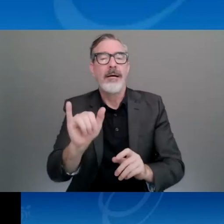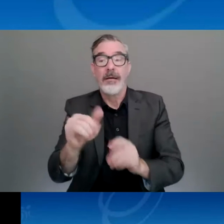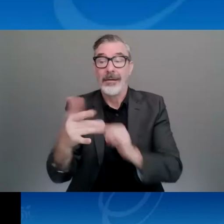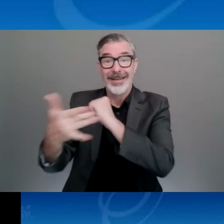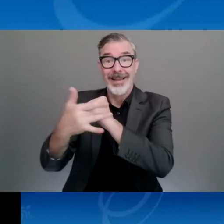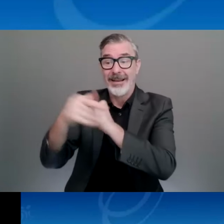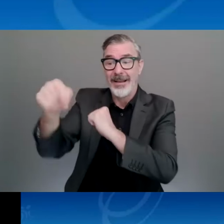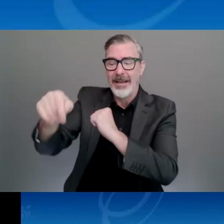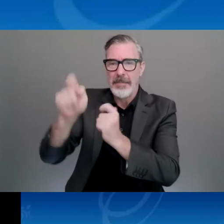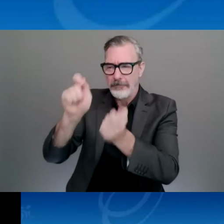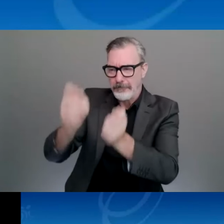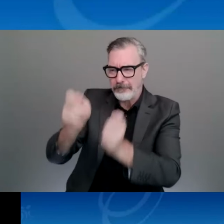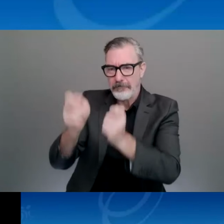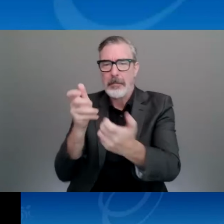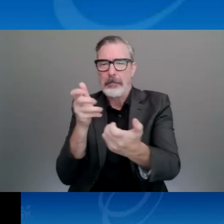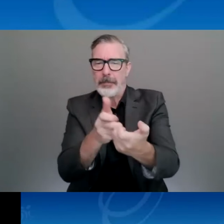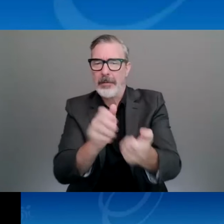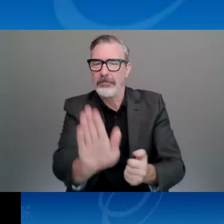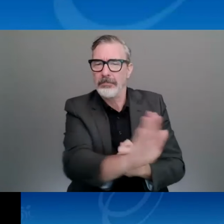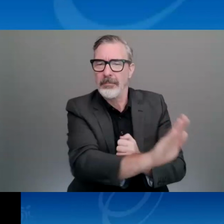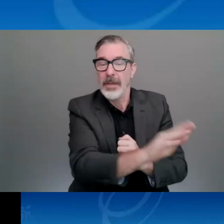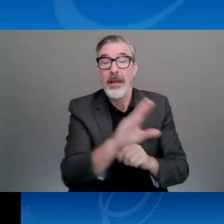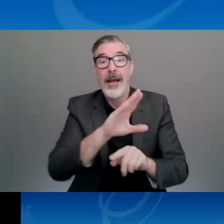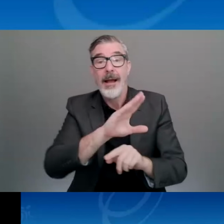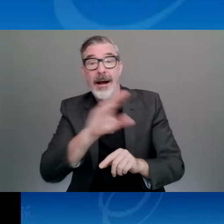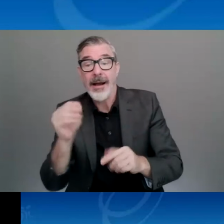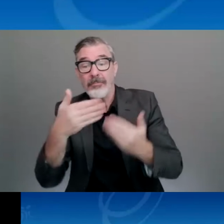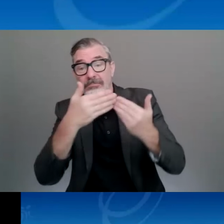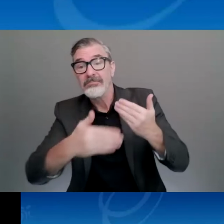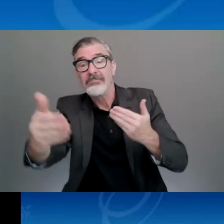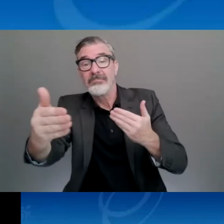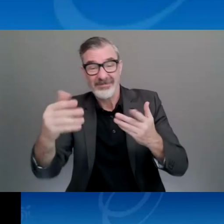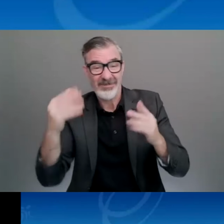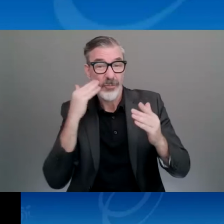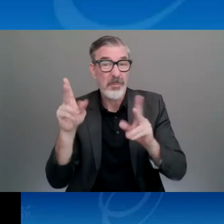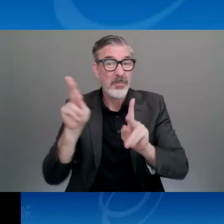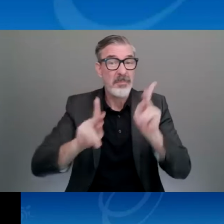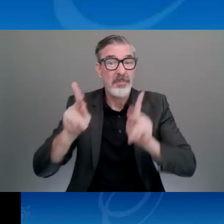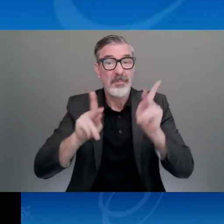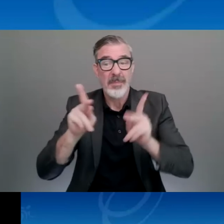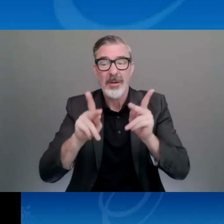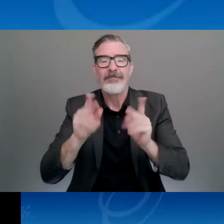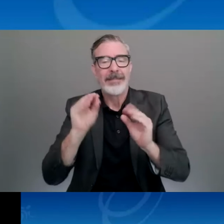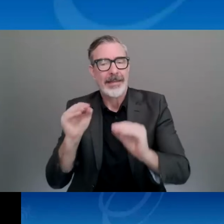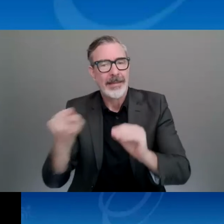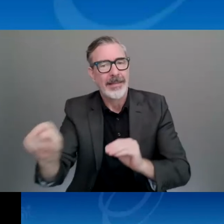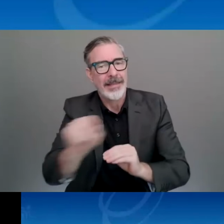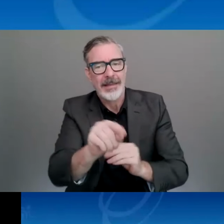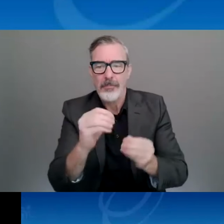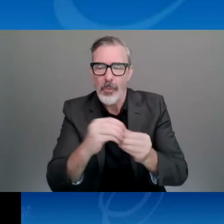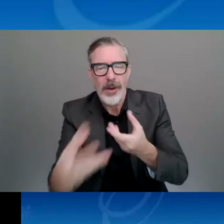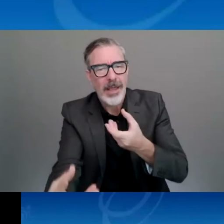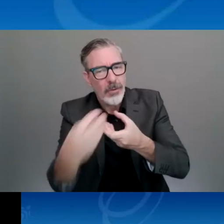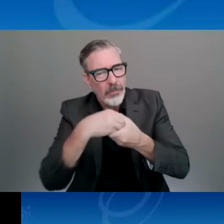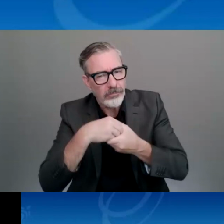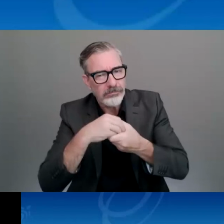And coach a new wave of generation to be more inclusive. Absolutely. I think it's a point where you know,